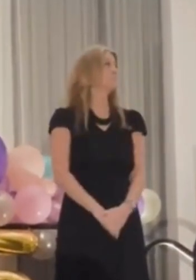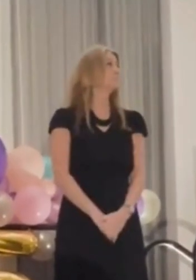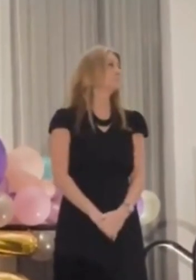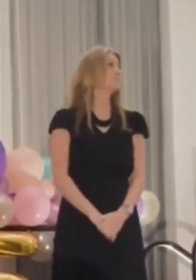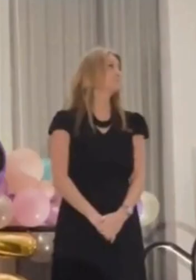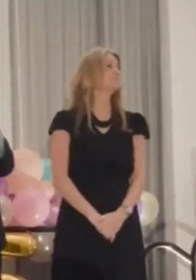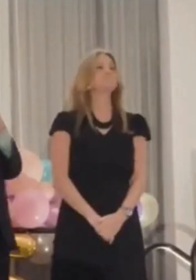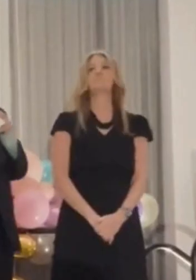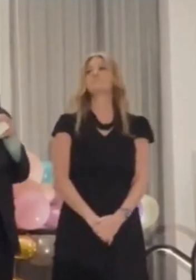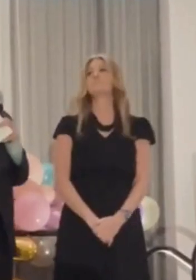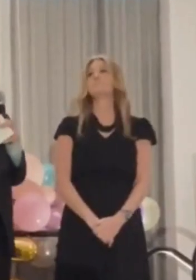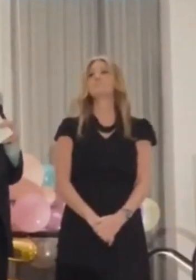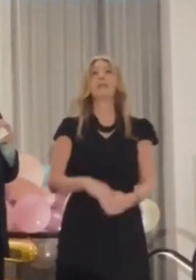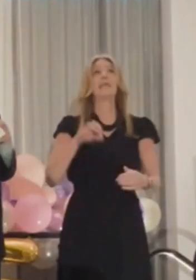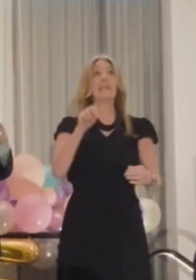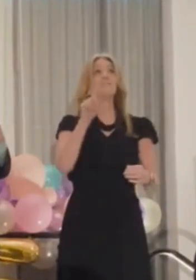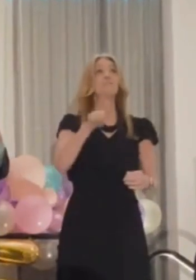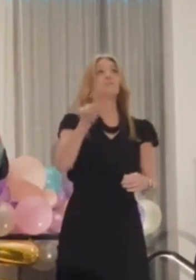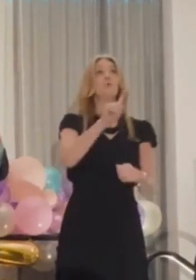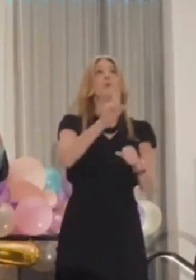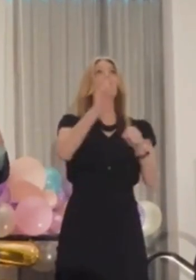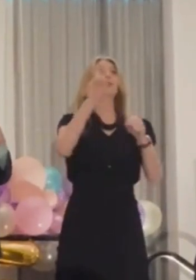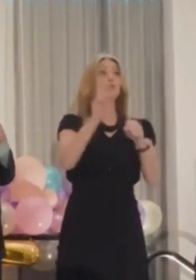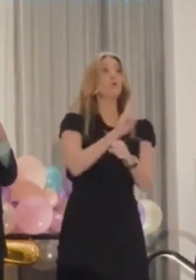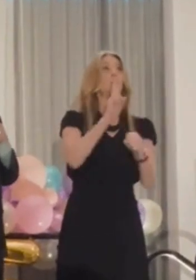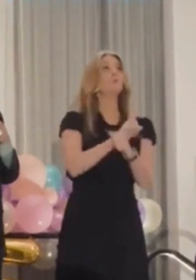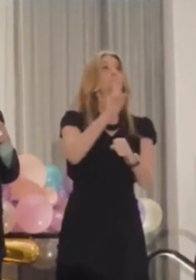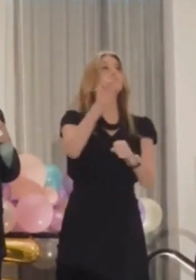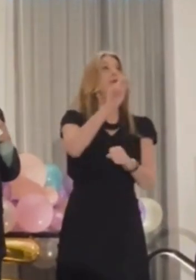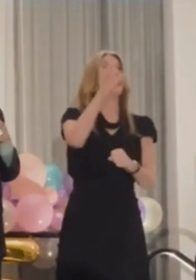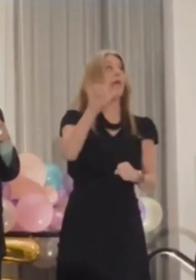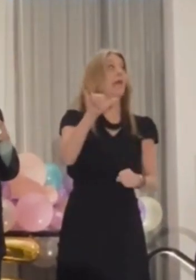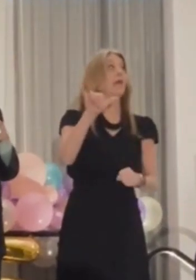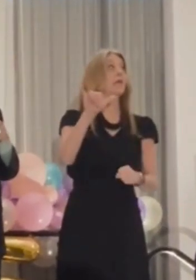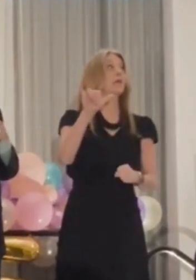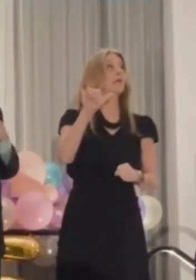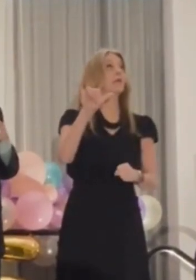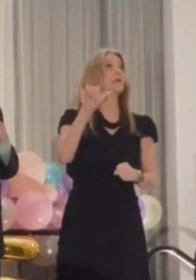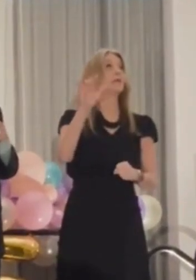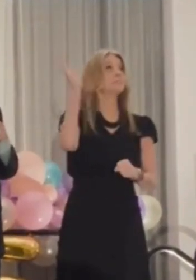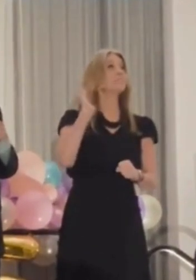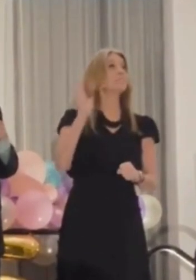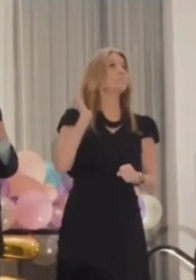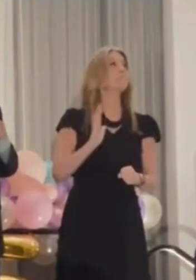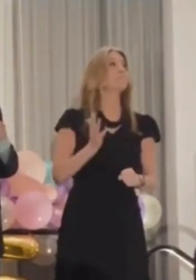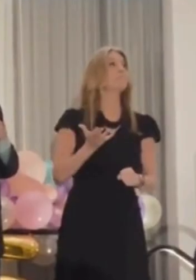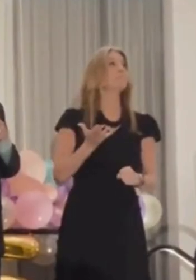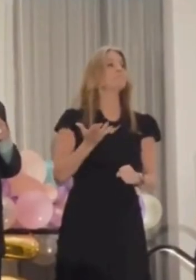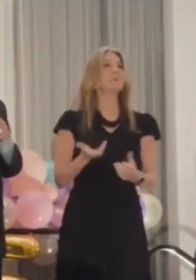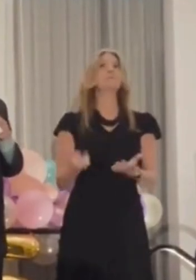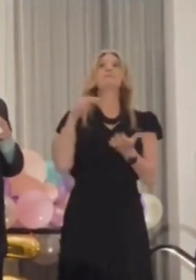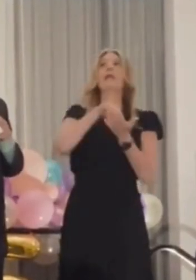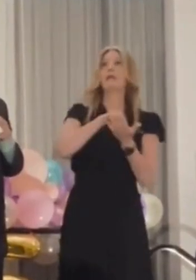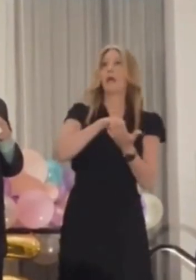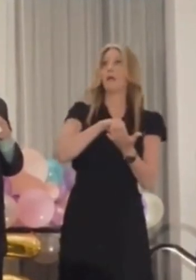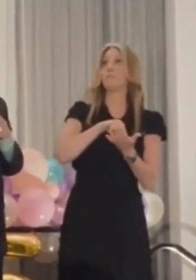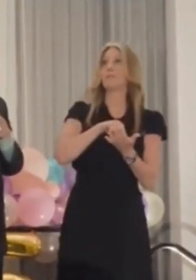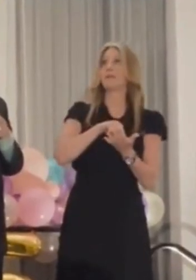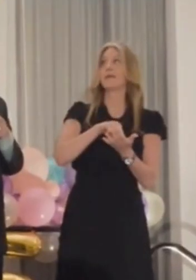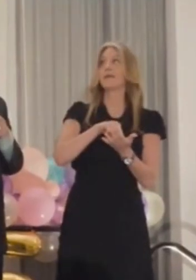If you use relay or have used relay in the past, please stand up.